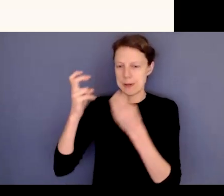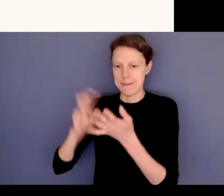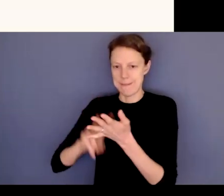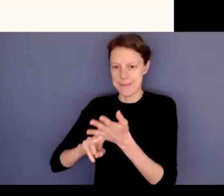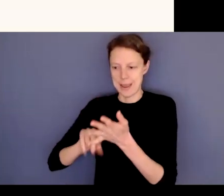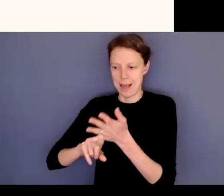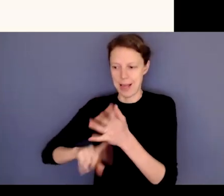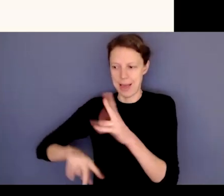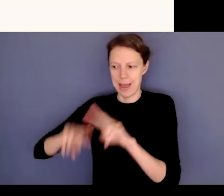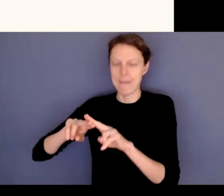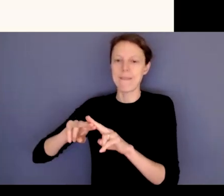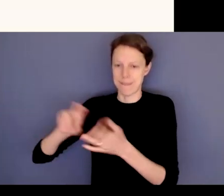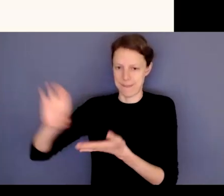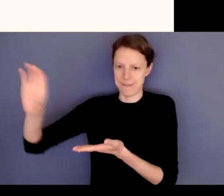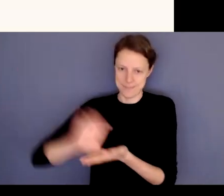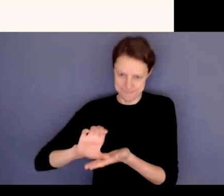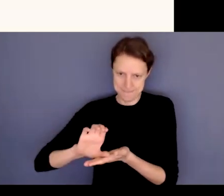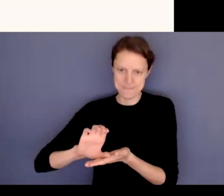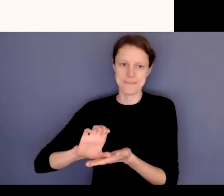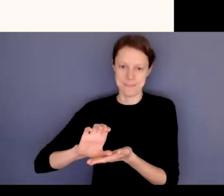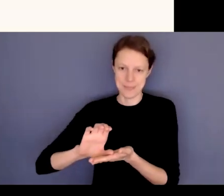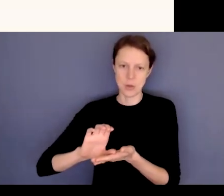capacity to deliver community legal education by our social